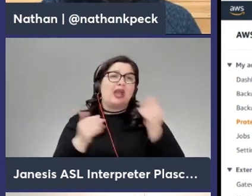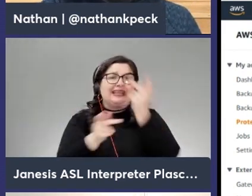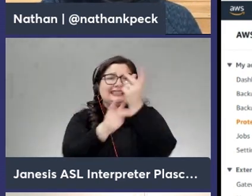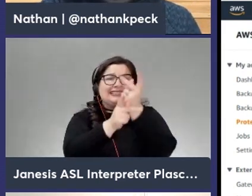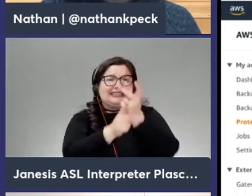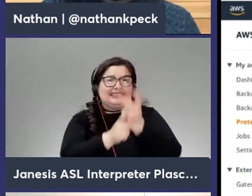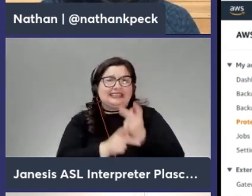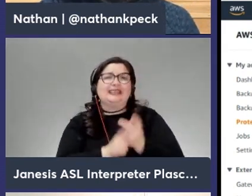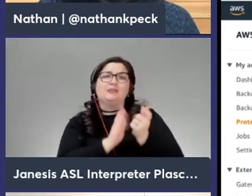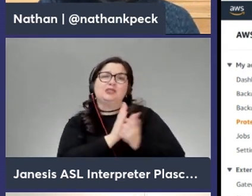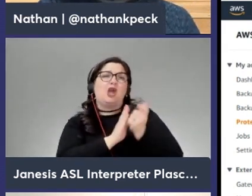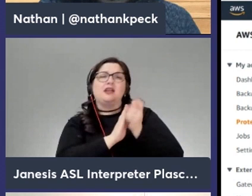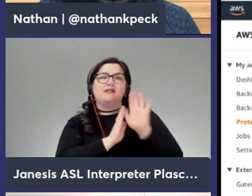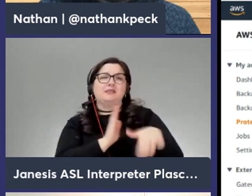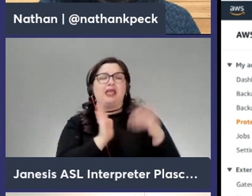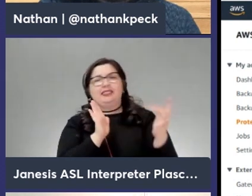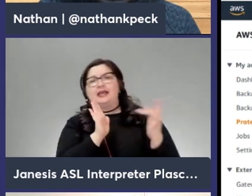and click on restore backup.